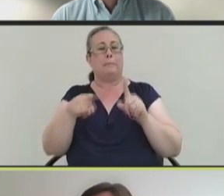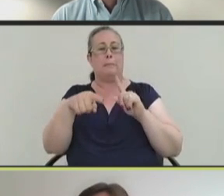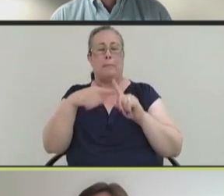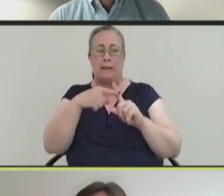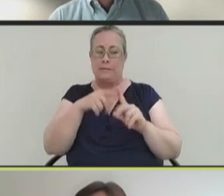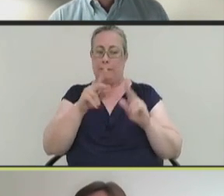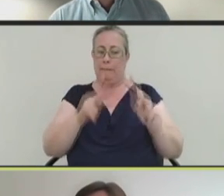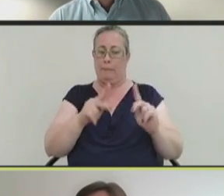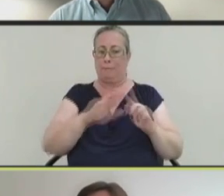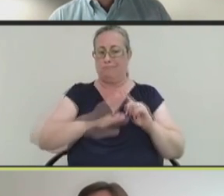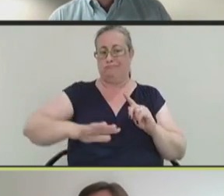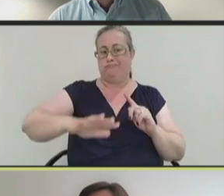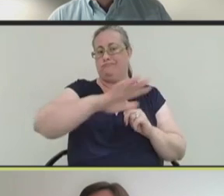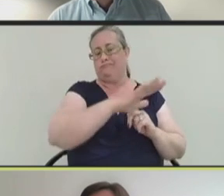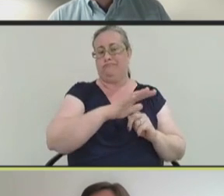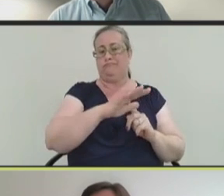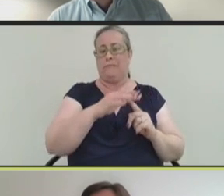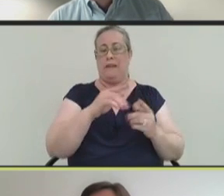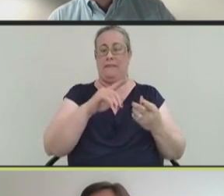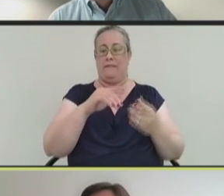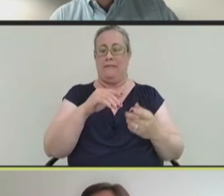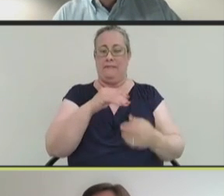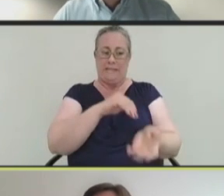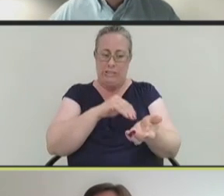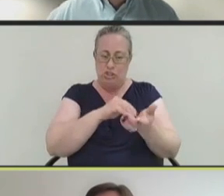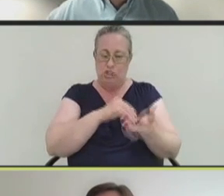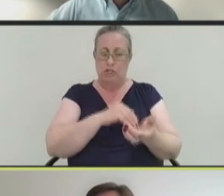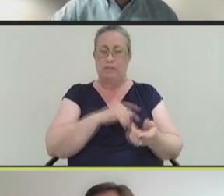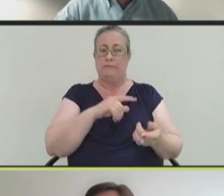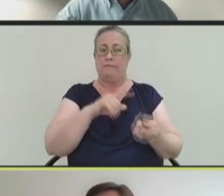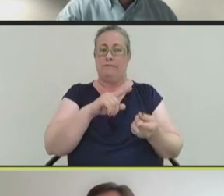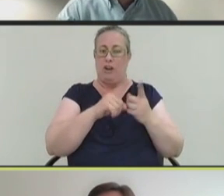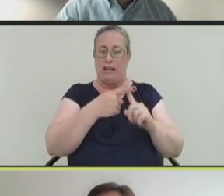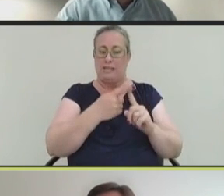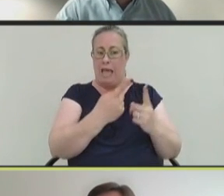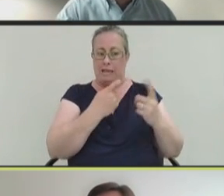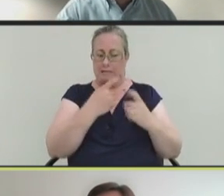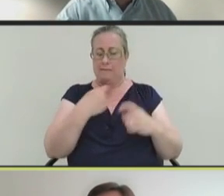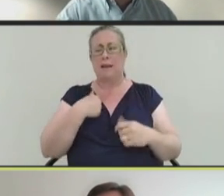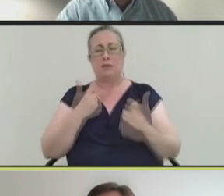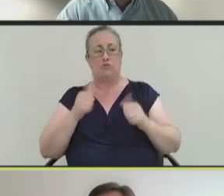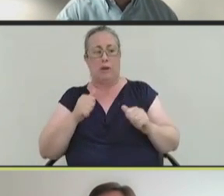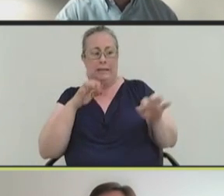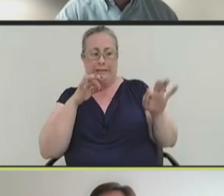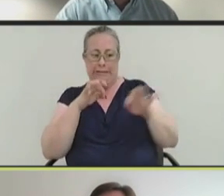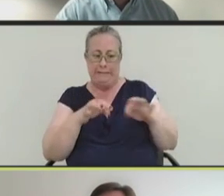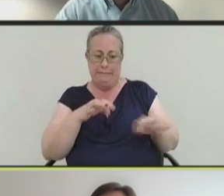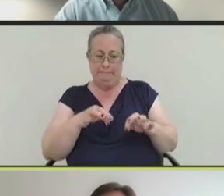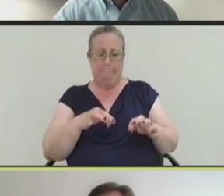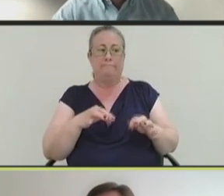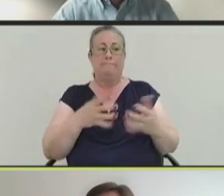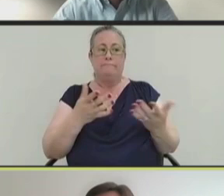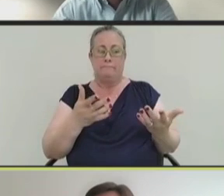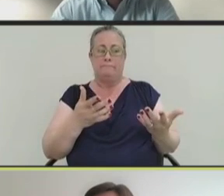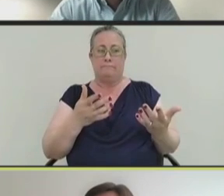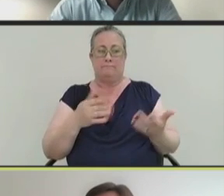you know, physician friends asking, and I do try and explain that thing -- studies